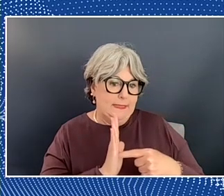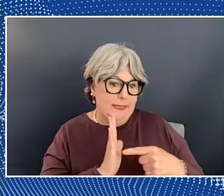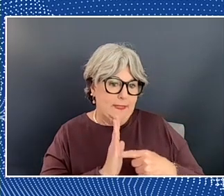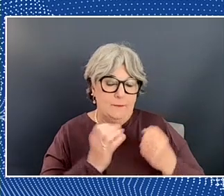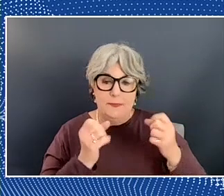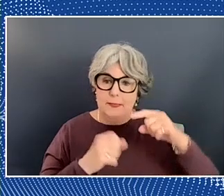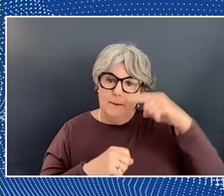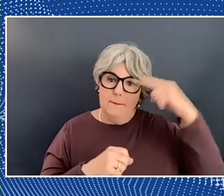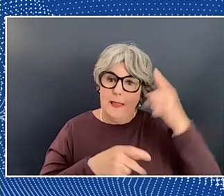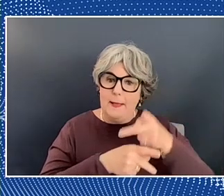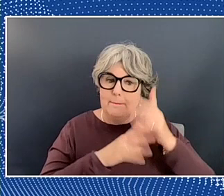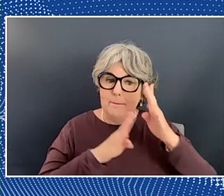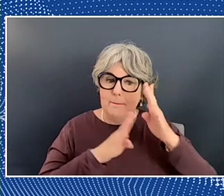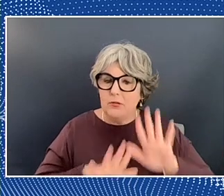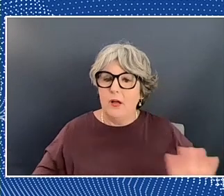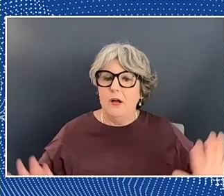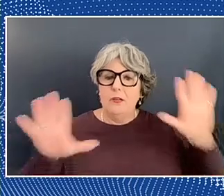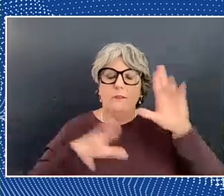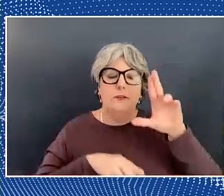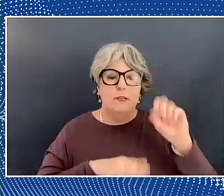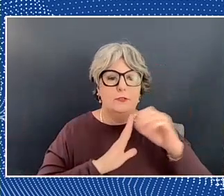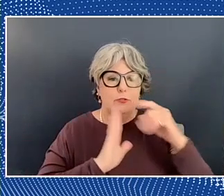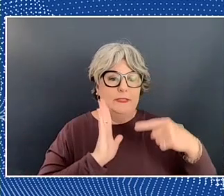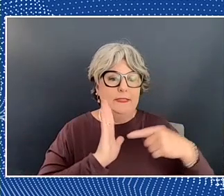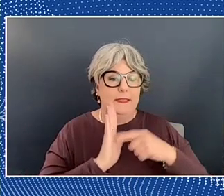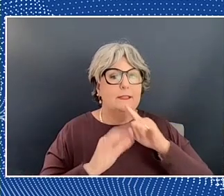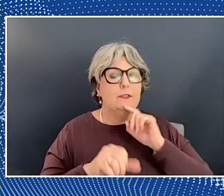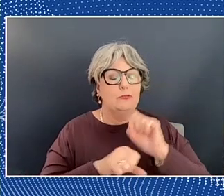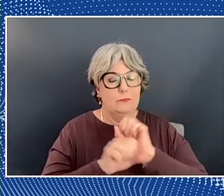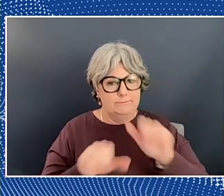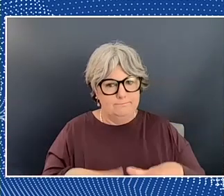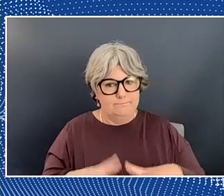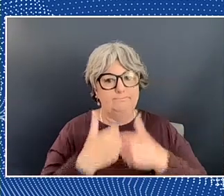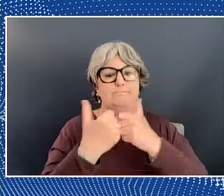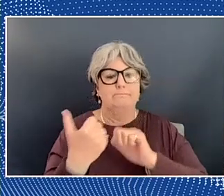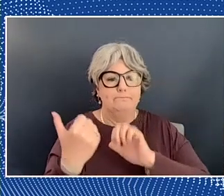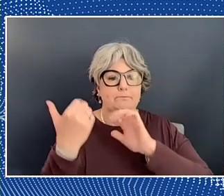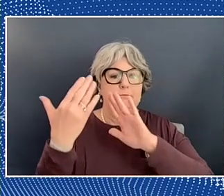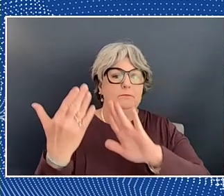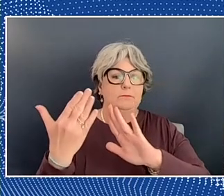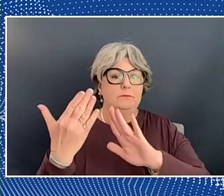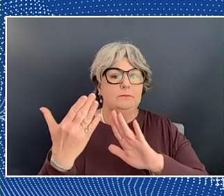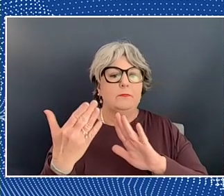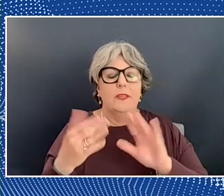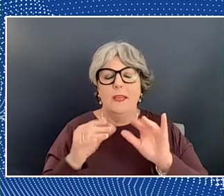across the country, student debt is truly a crisis rooted in structural and systemic issues faced by Black and Brown